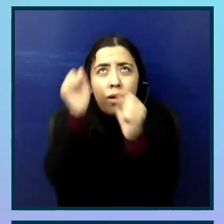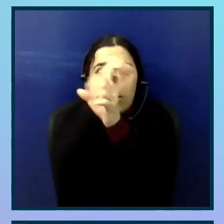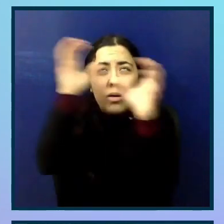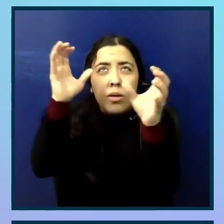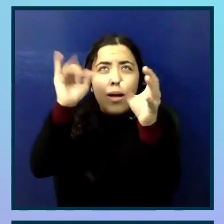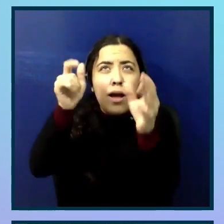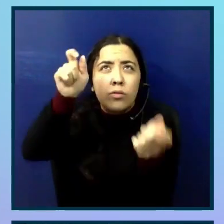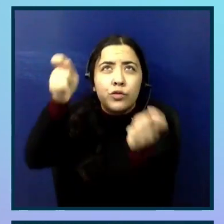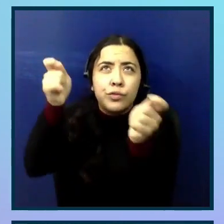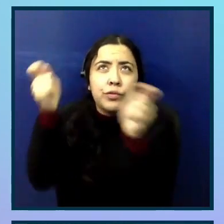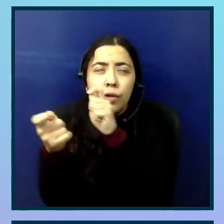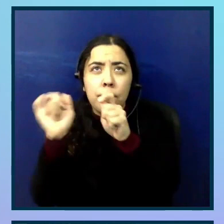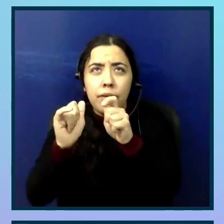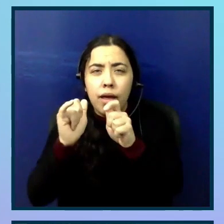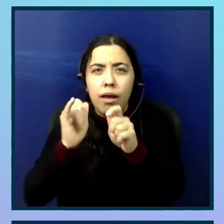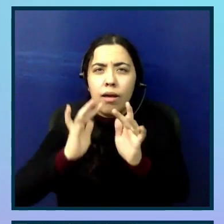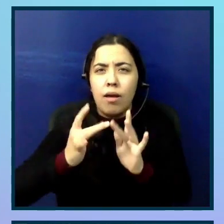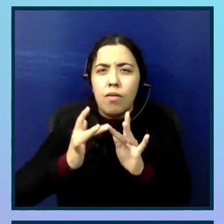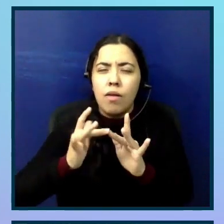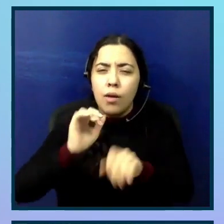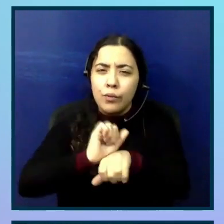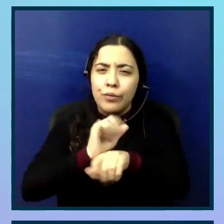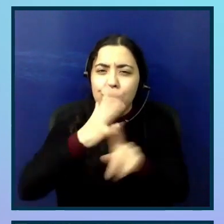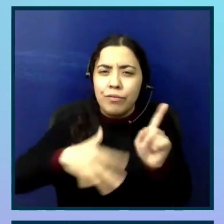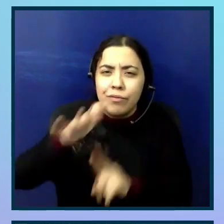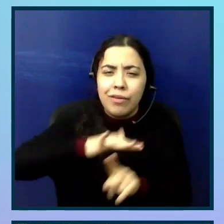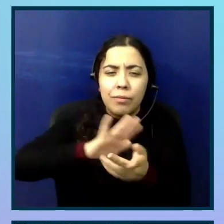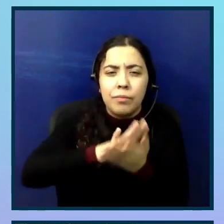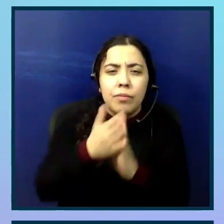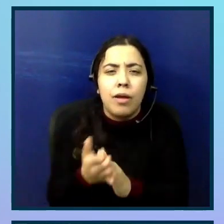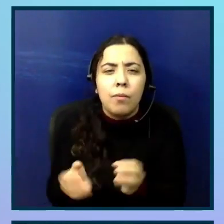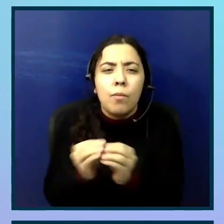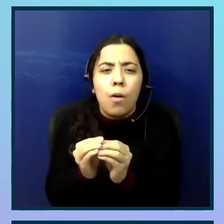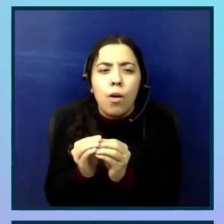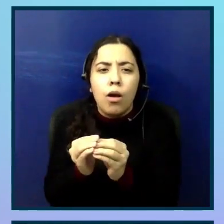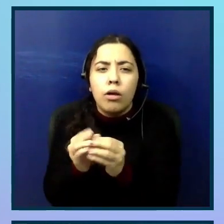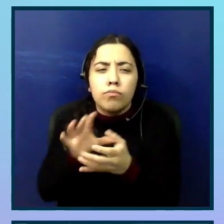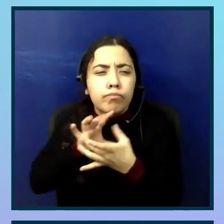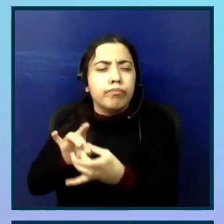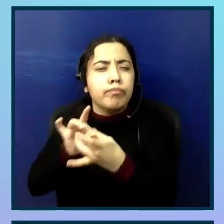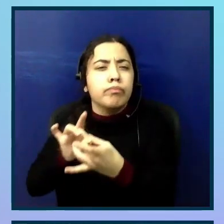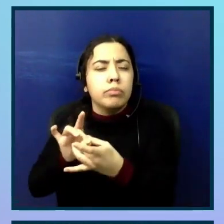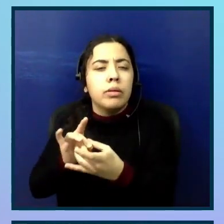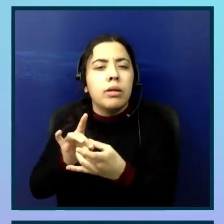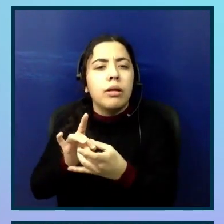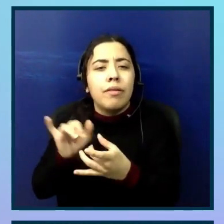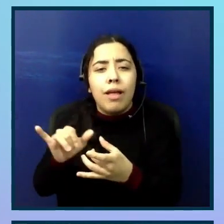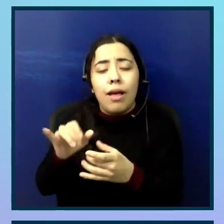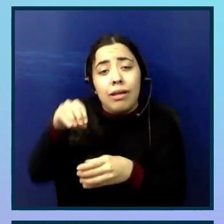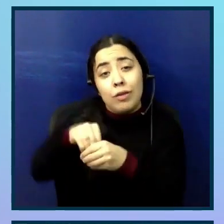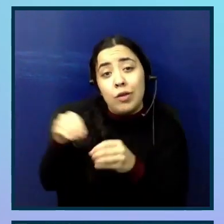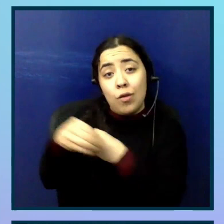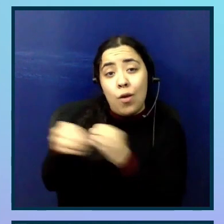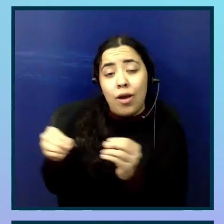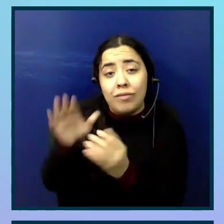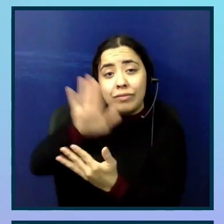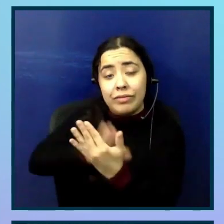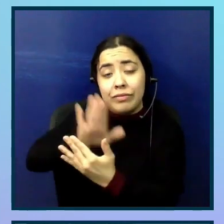the remote work environment that we're in and bring the good parts of in-office communication to this world.